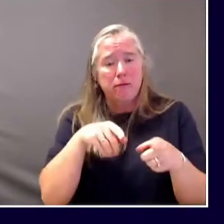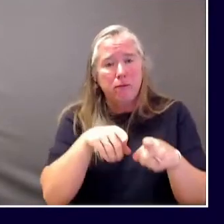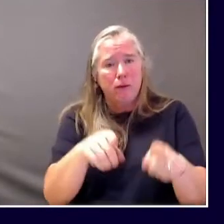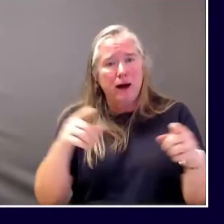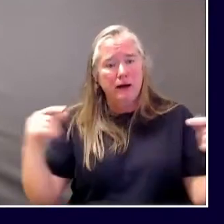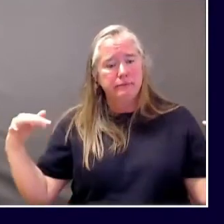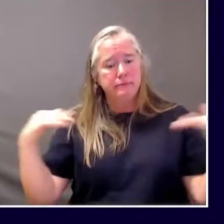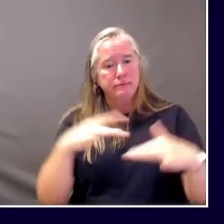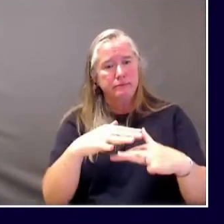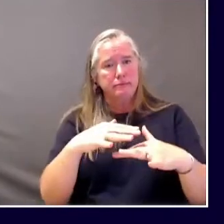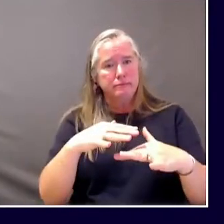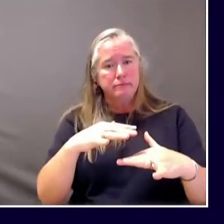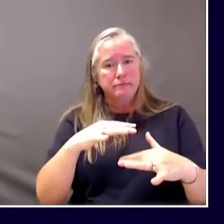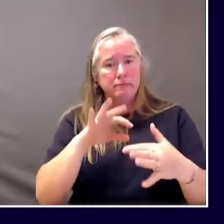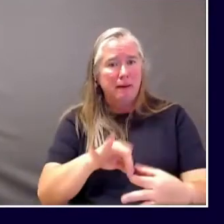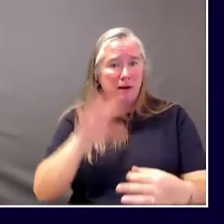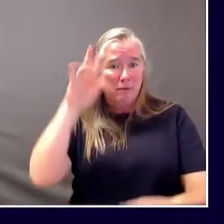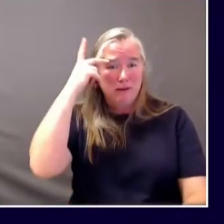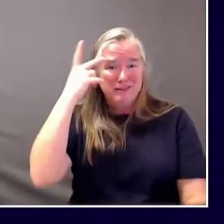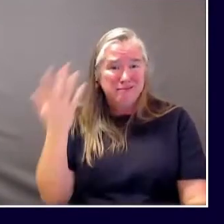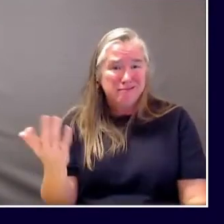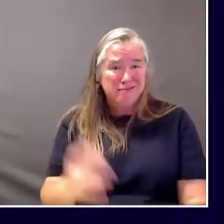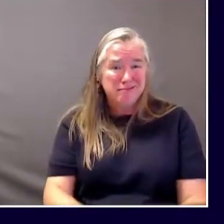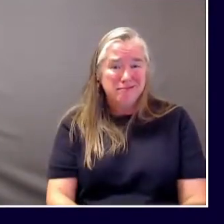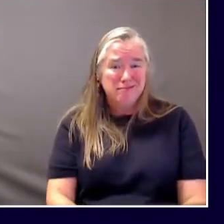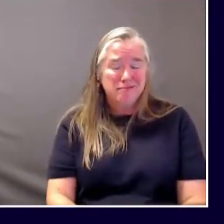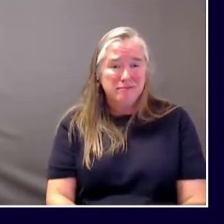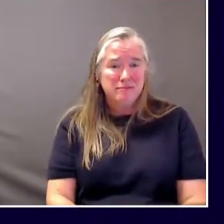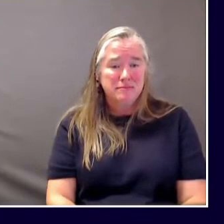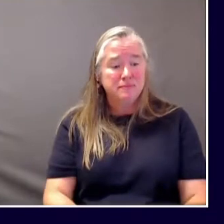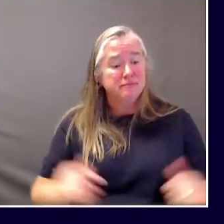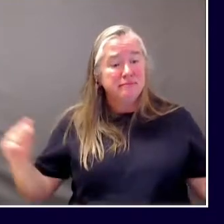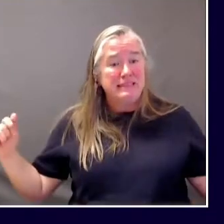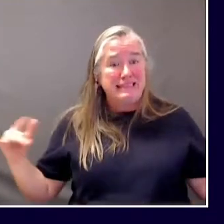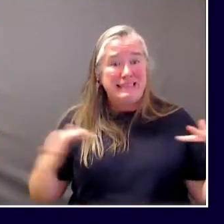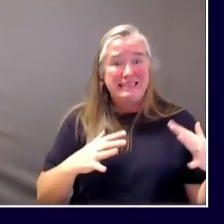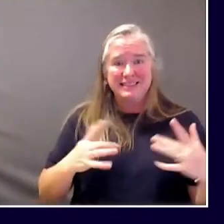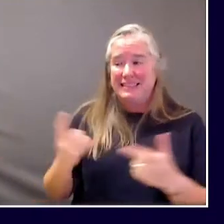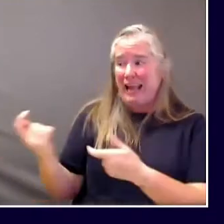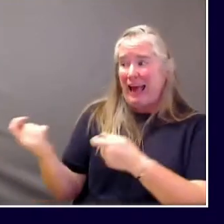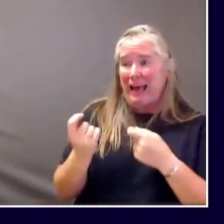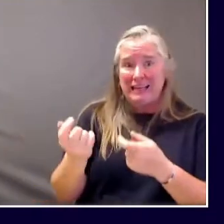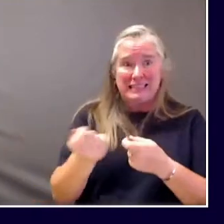you don't want to